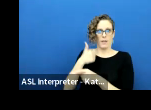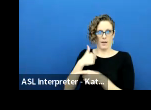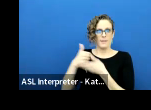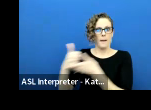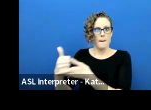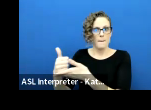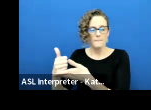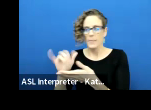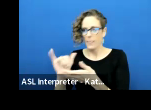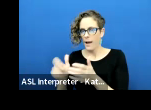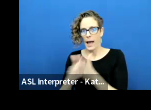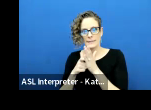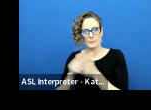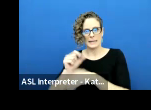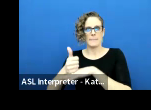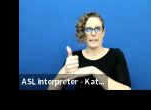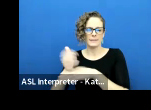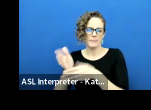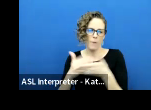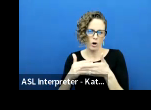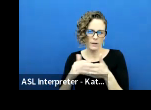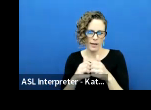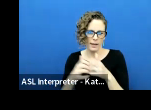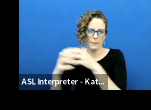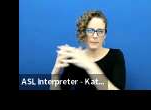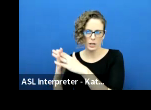the implementation and then once again I know you hear it you're tired of hearing you say it